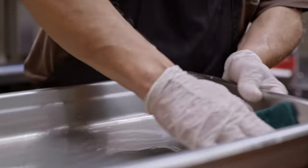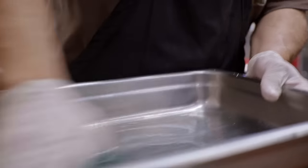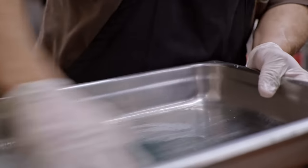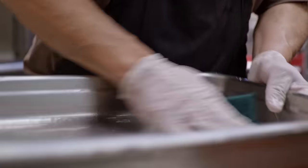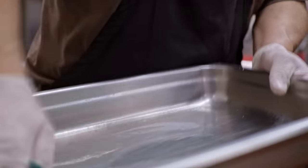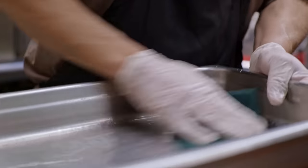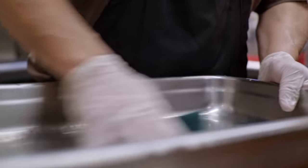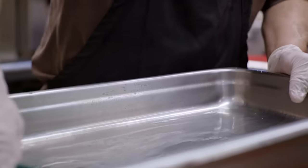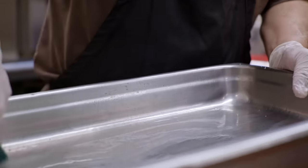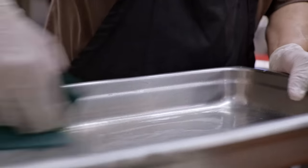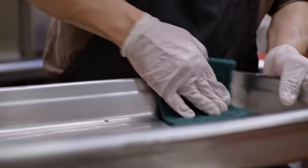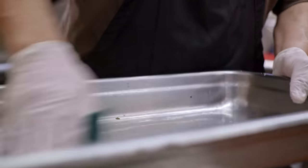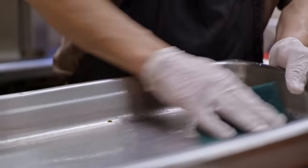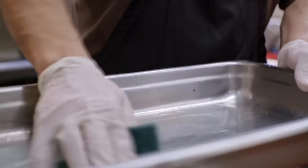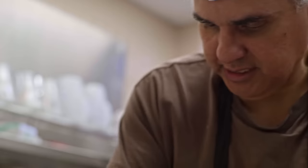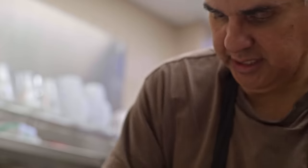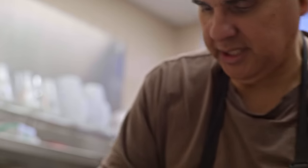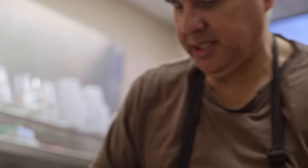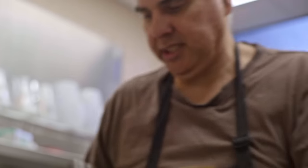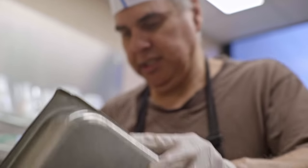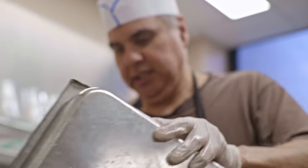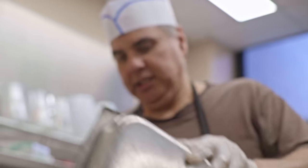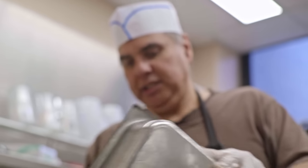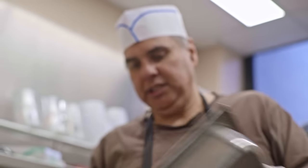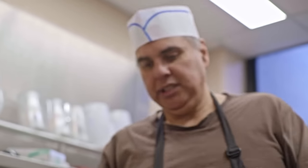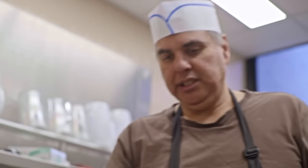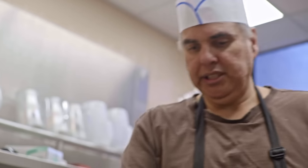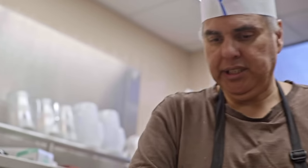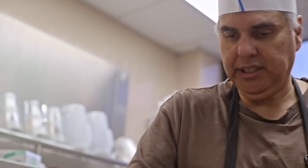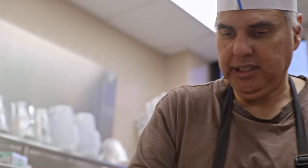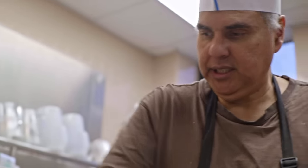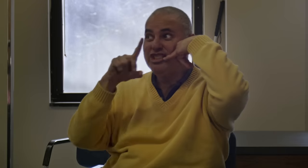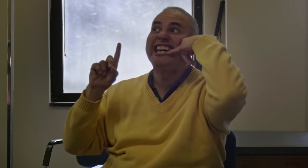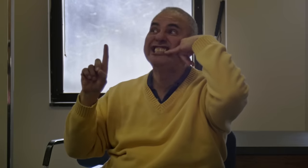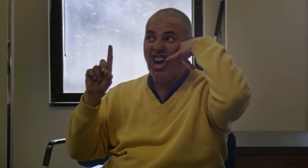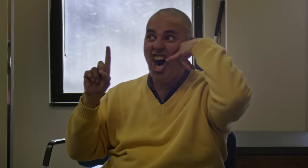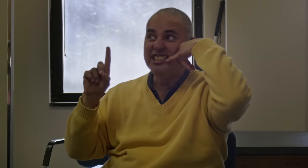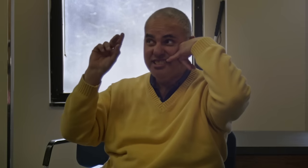I just remember one day I was at work and my boss, Dan, came over to me. He's like, I'm on the phone right now. And he's like